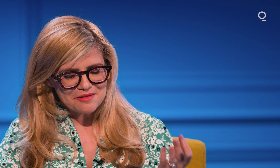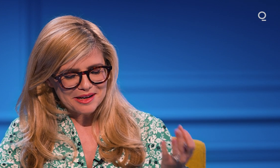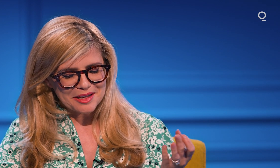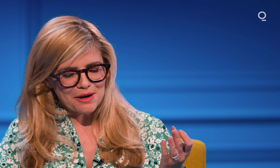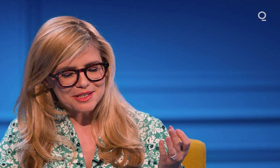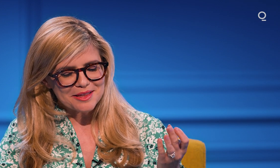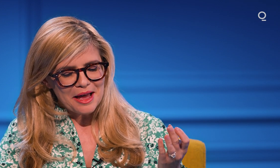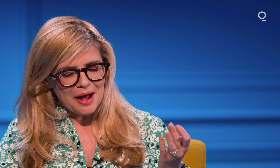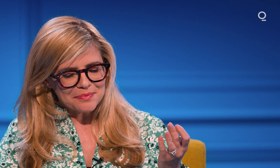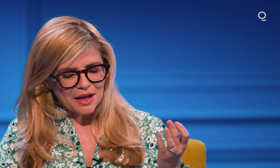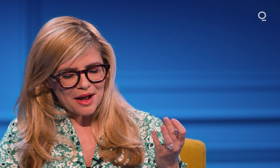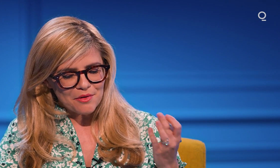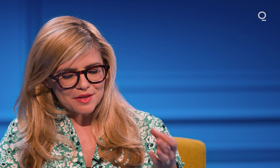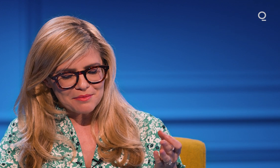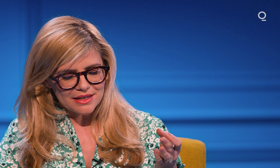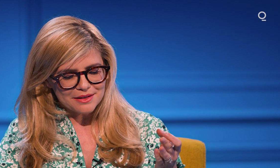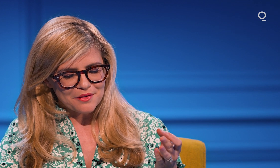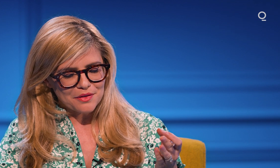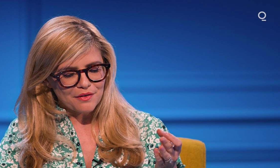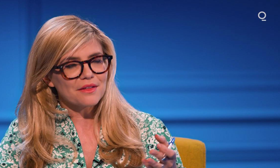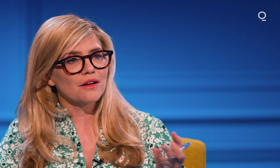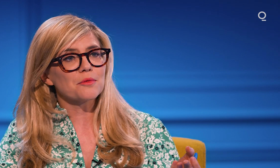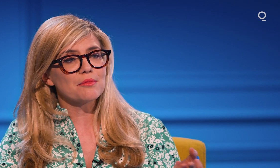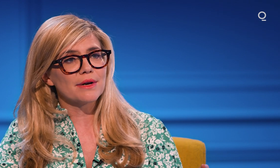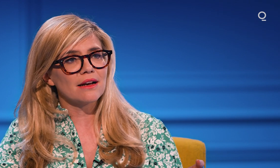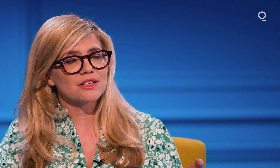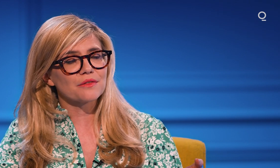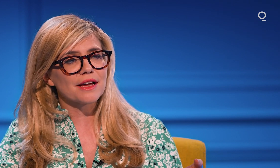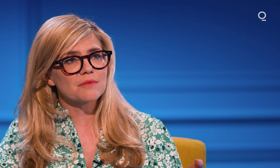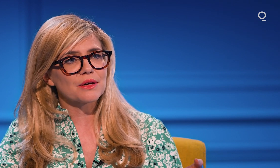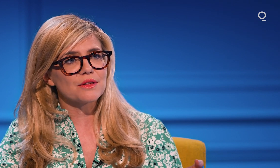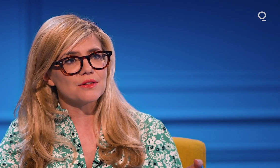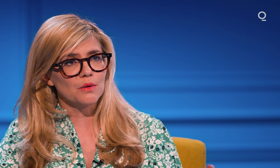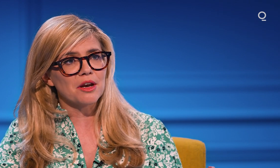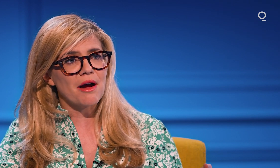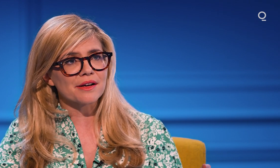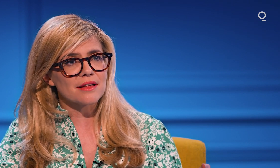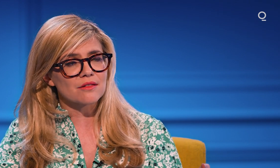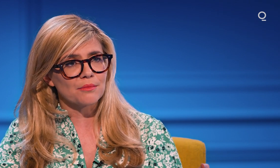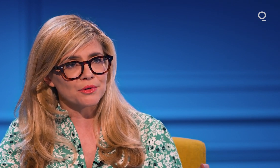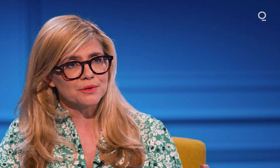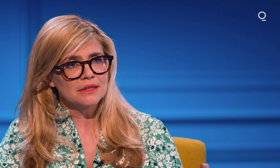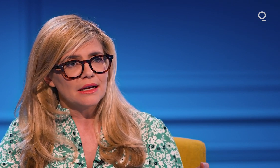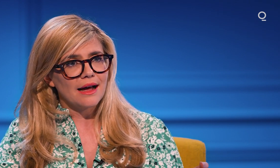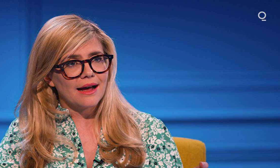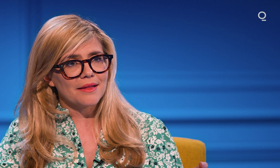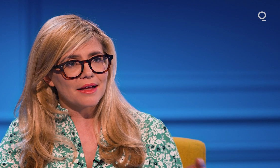And some of the real expressions. I'm obviously minded of the fact that a lot of people really liked your face because you won "America's Next Top Model."